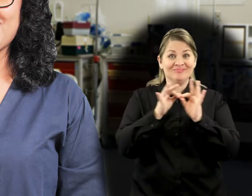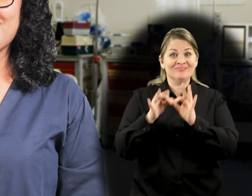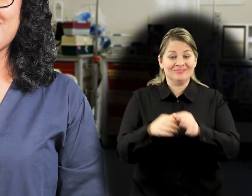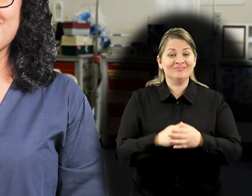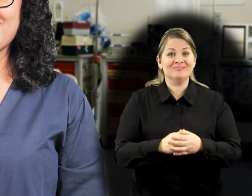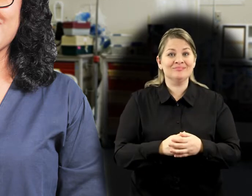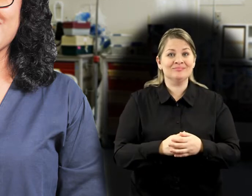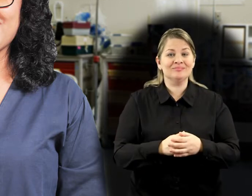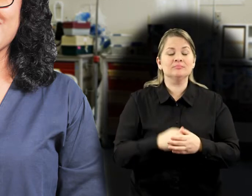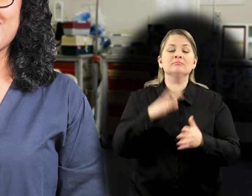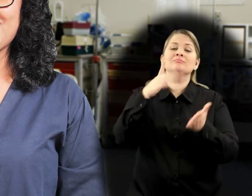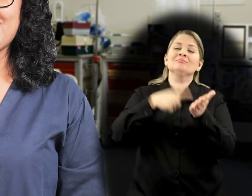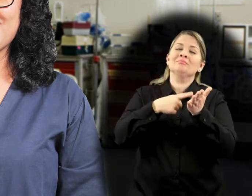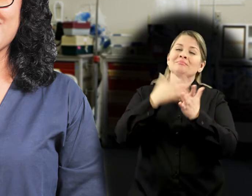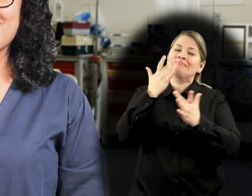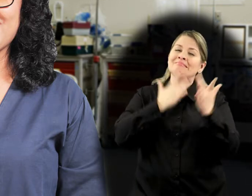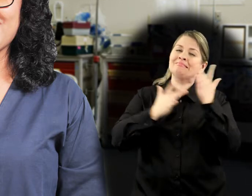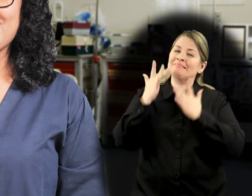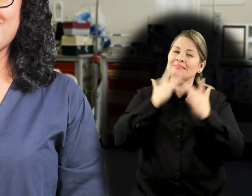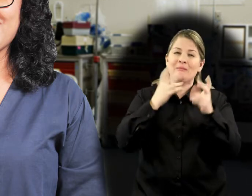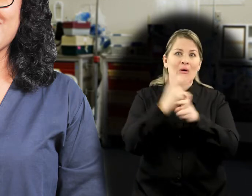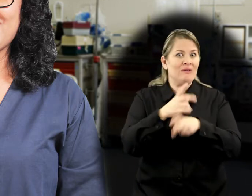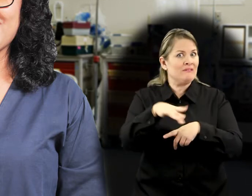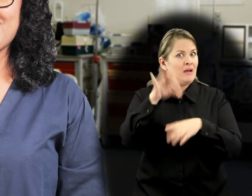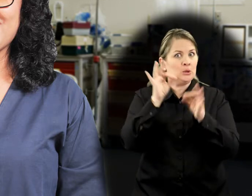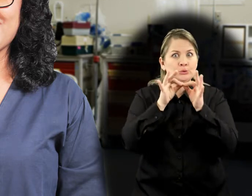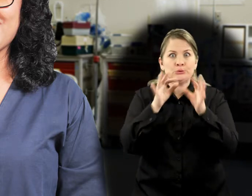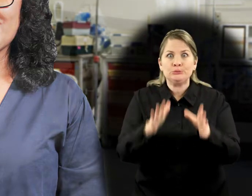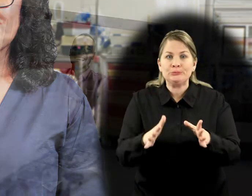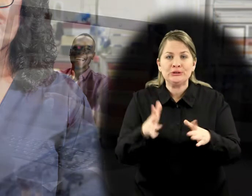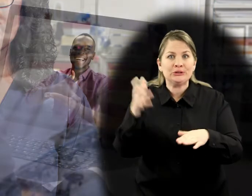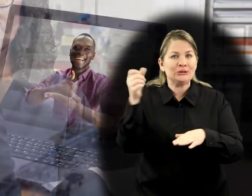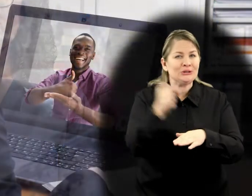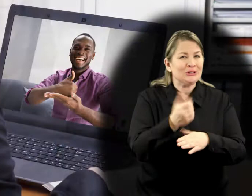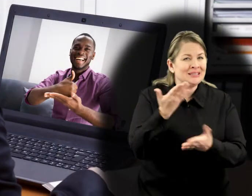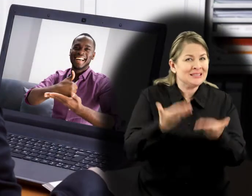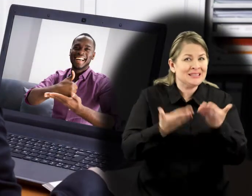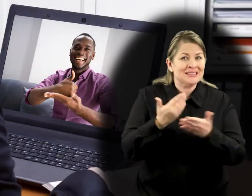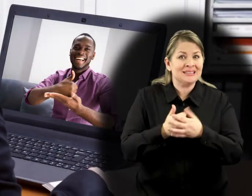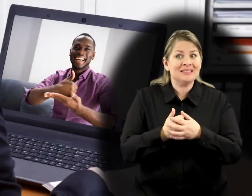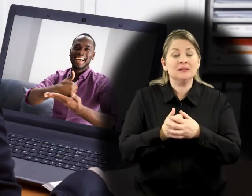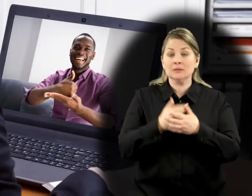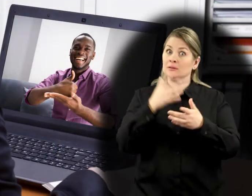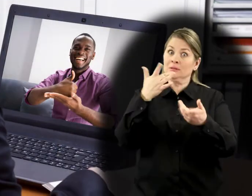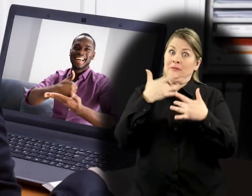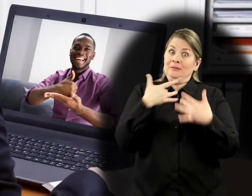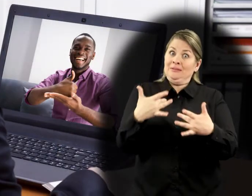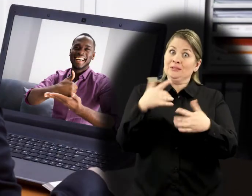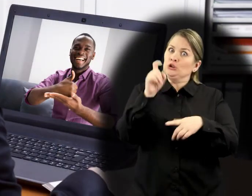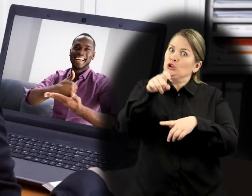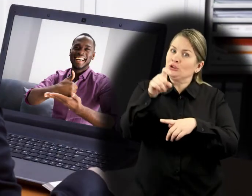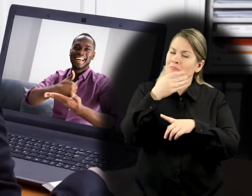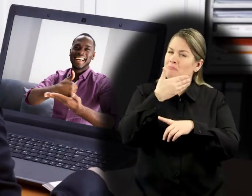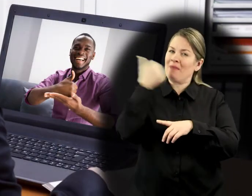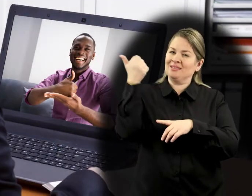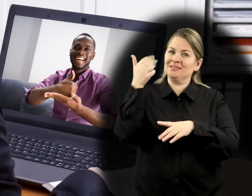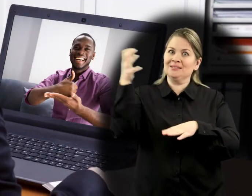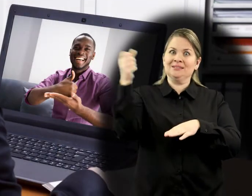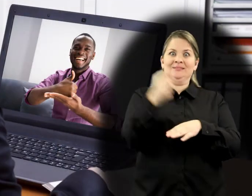This is always preferred. However, depending on your location, it may be difficult to schedule an available interpreter,